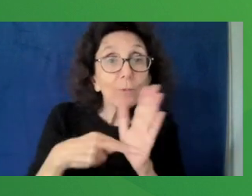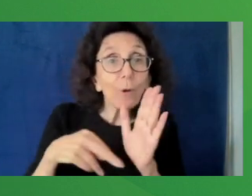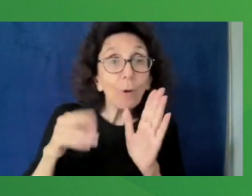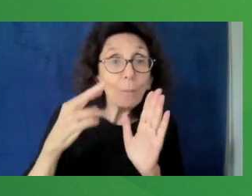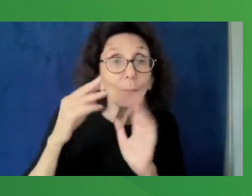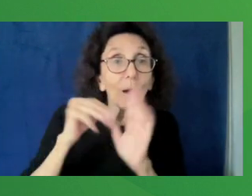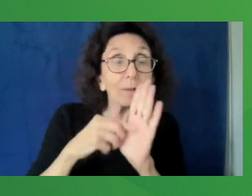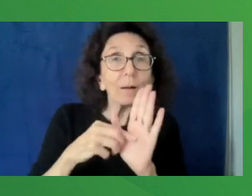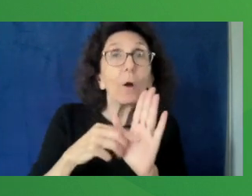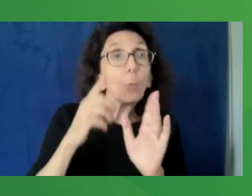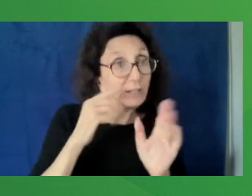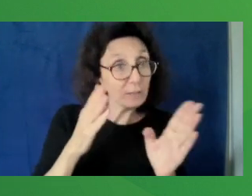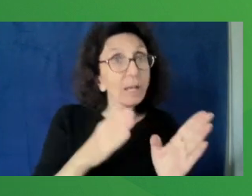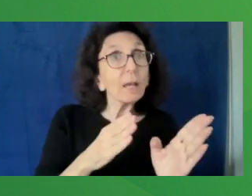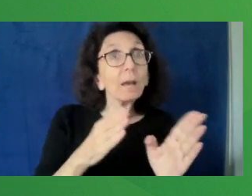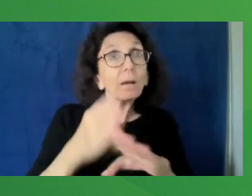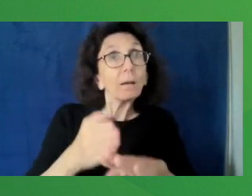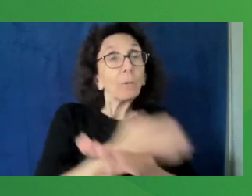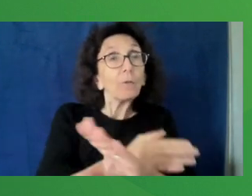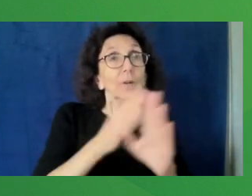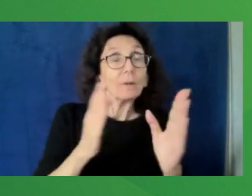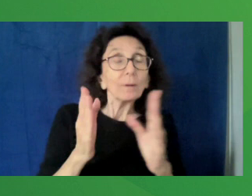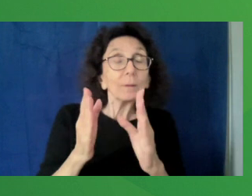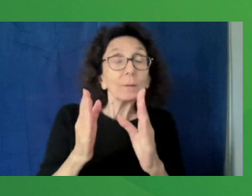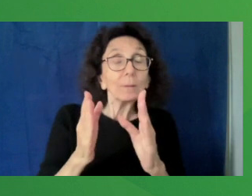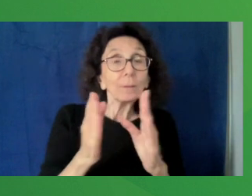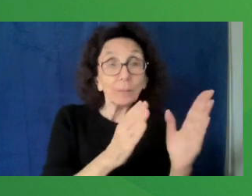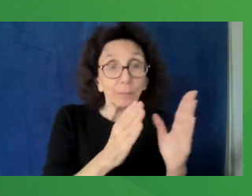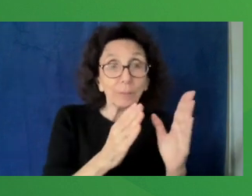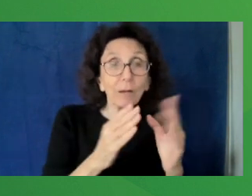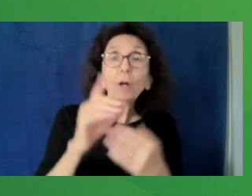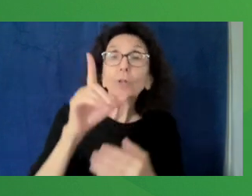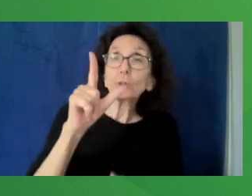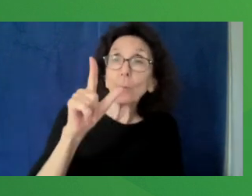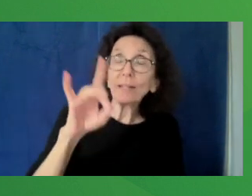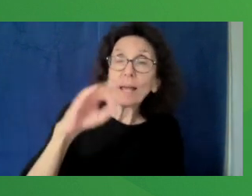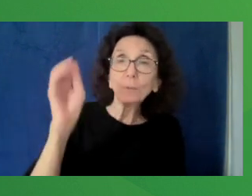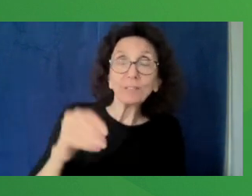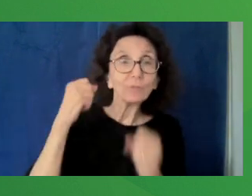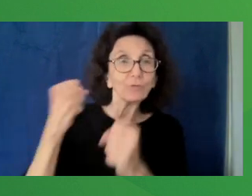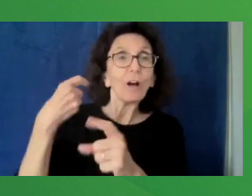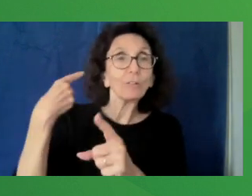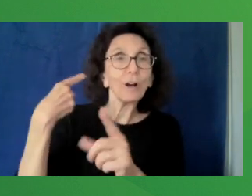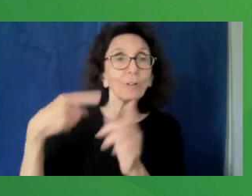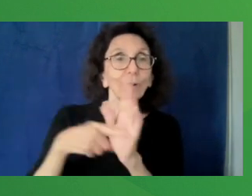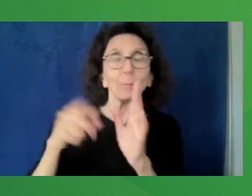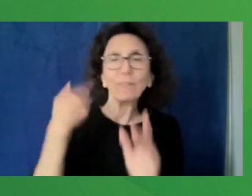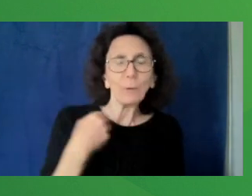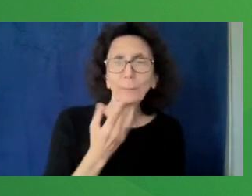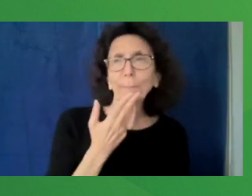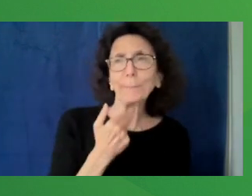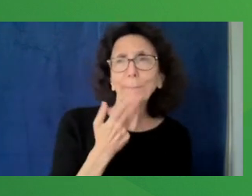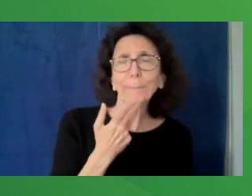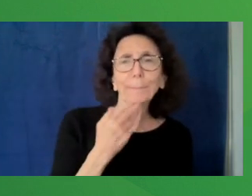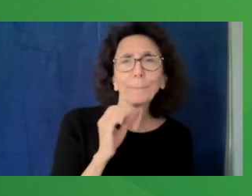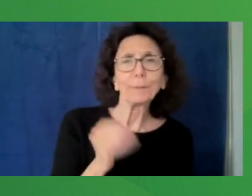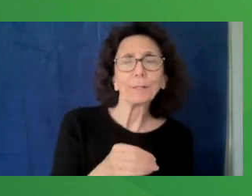movement. We see 28% strongly agreeing. Before, we had 3%, but there is still work to be done,